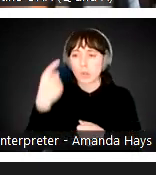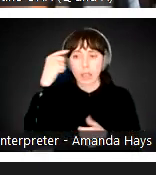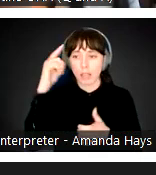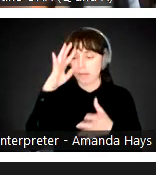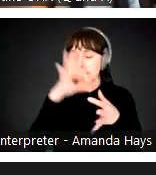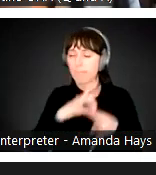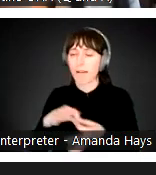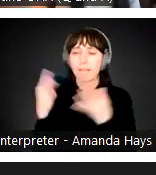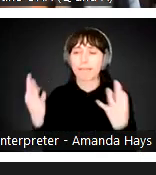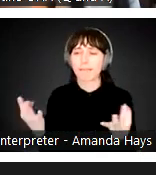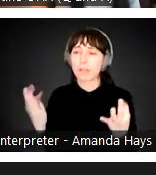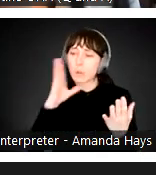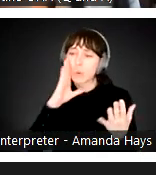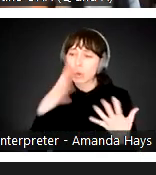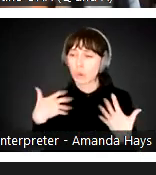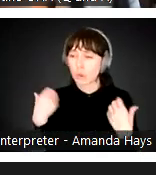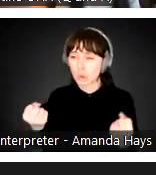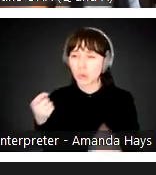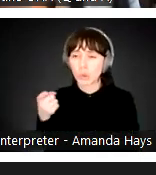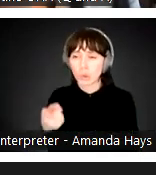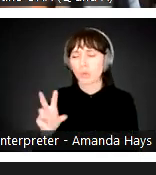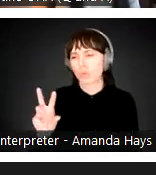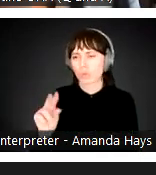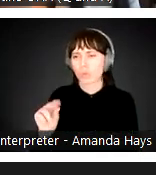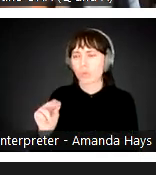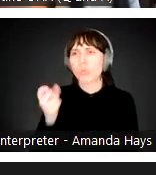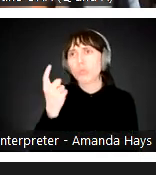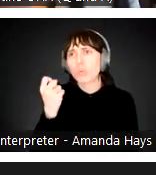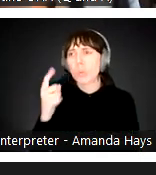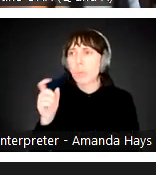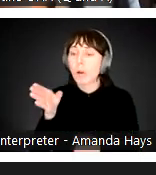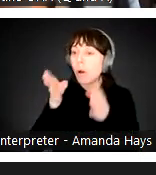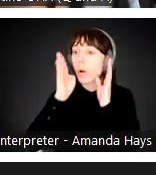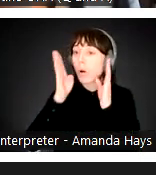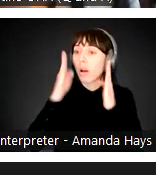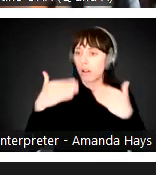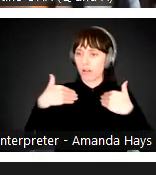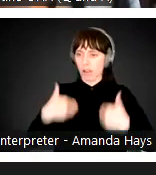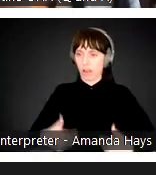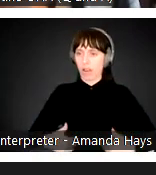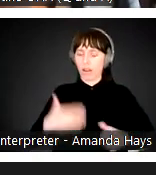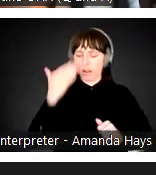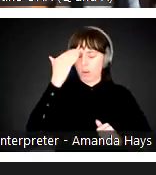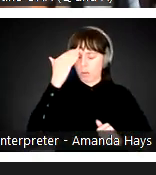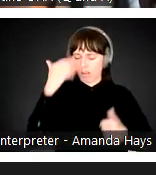That's not, I think, where it is- but I think mindfulness in terms of being able to be aware of your body, being aware of